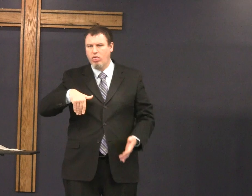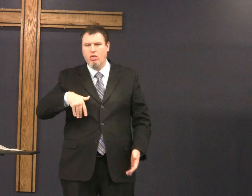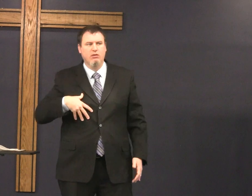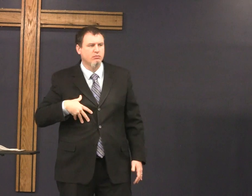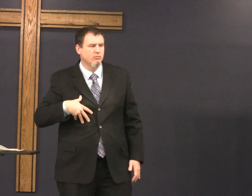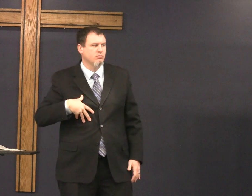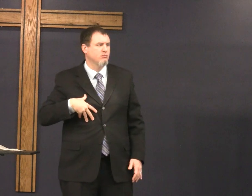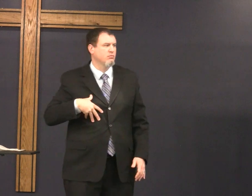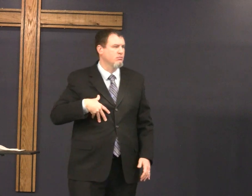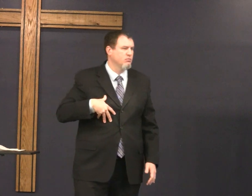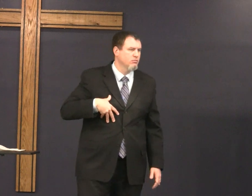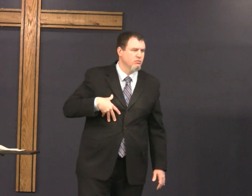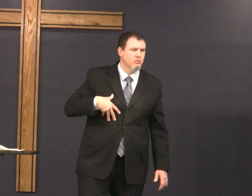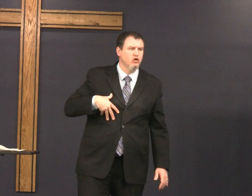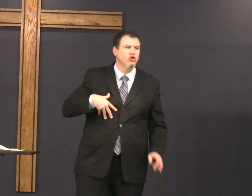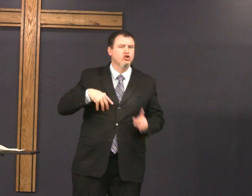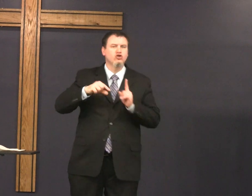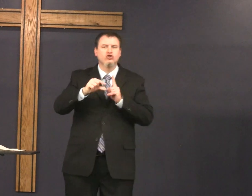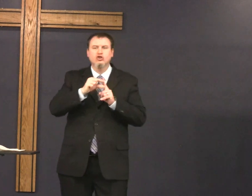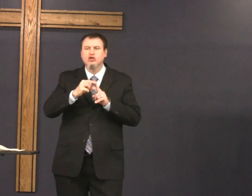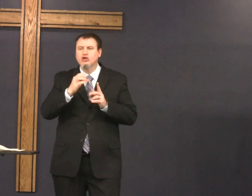Genesis chapter 2 I haven't given the verse yet